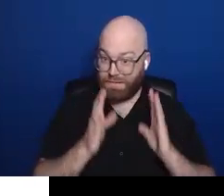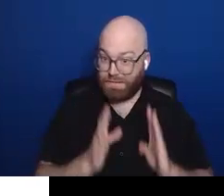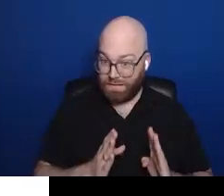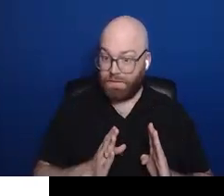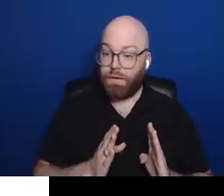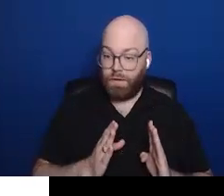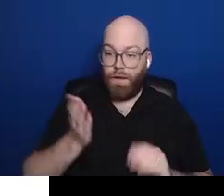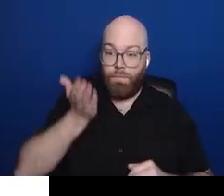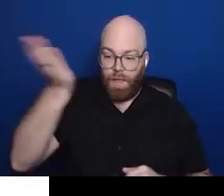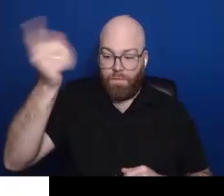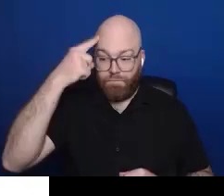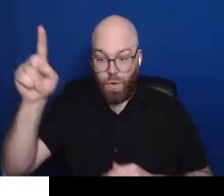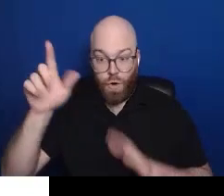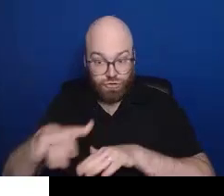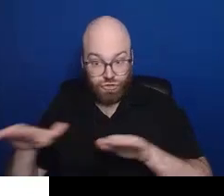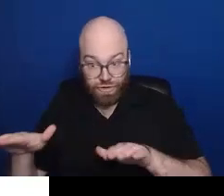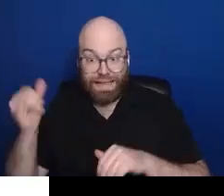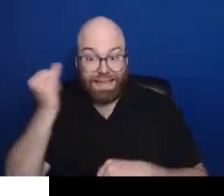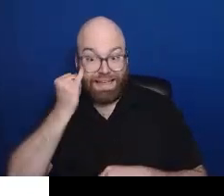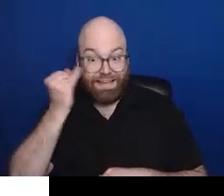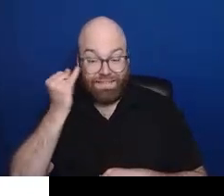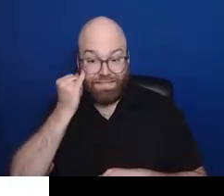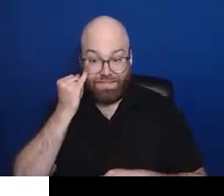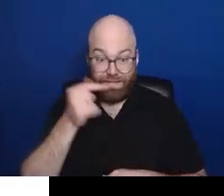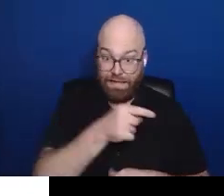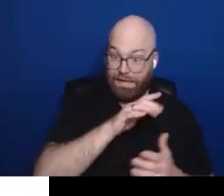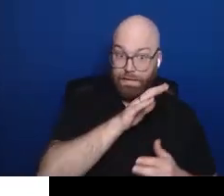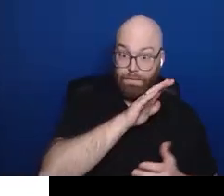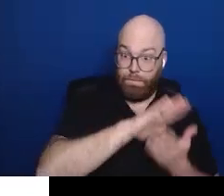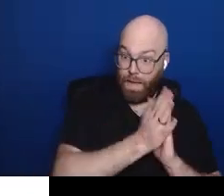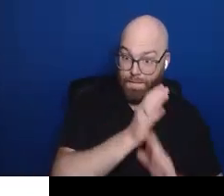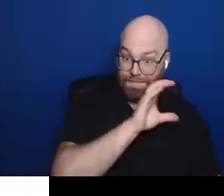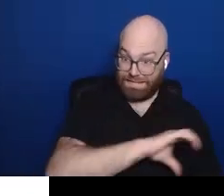permanent resident never becomes a citizen. That child or son or daughter, son or